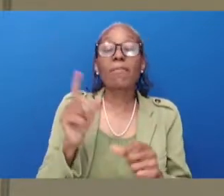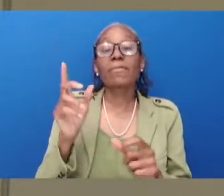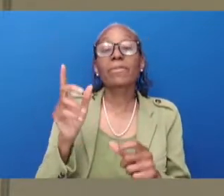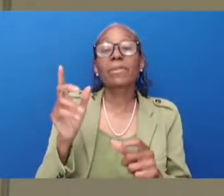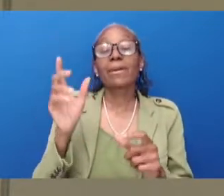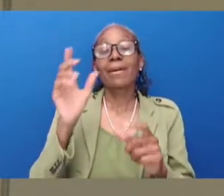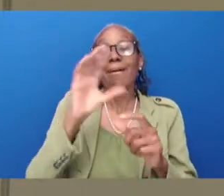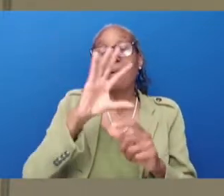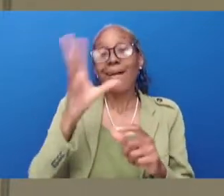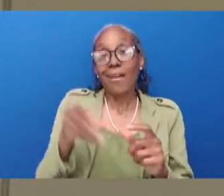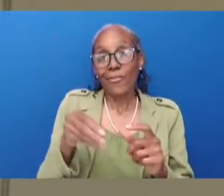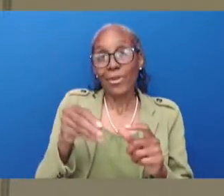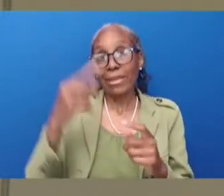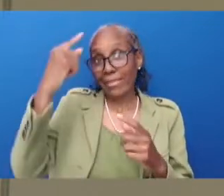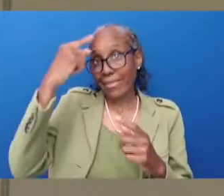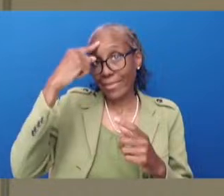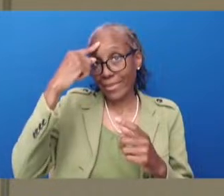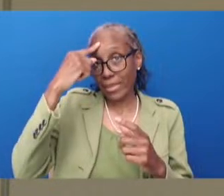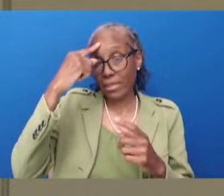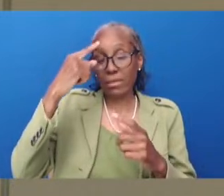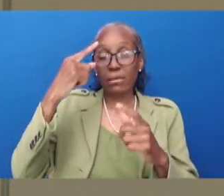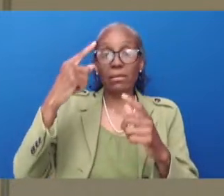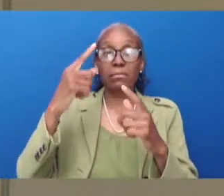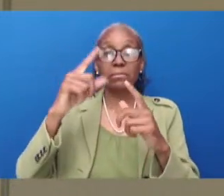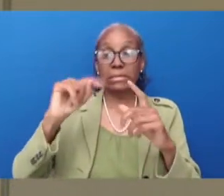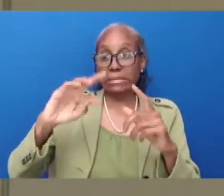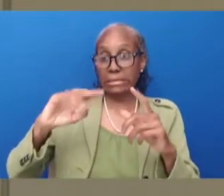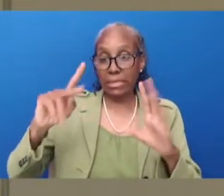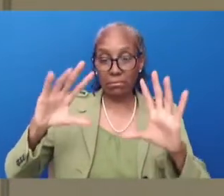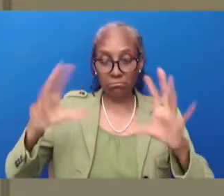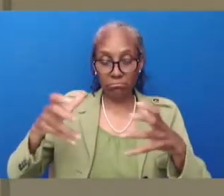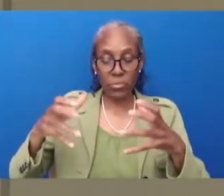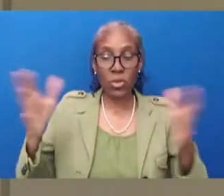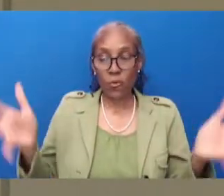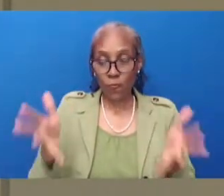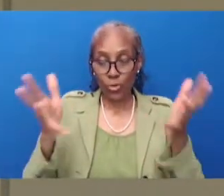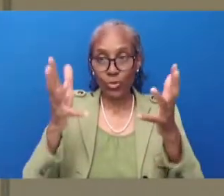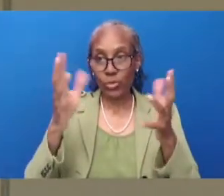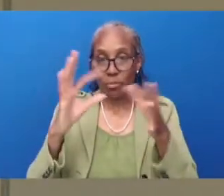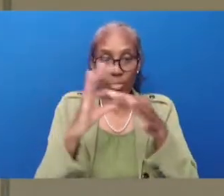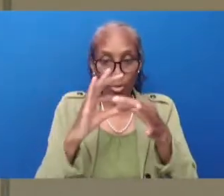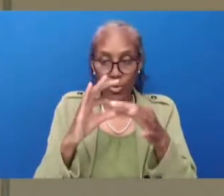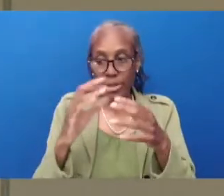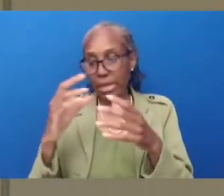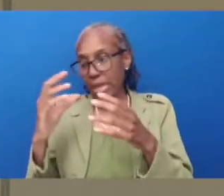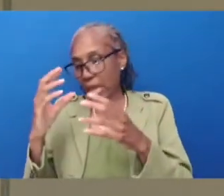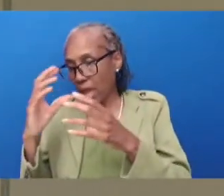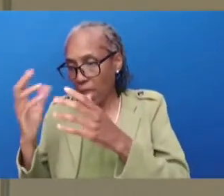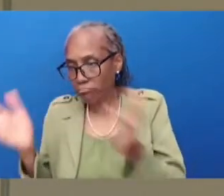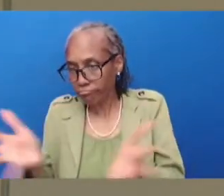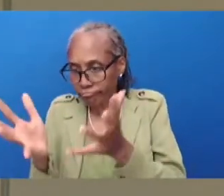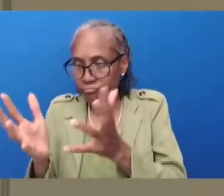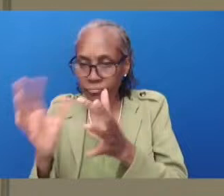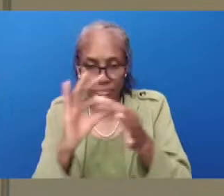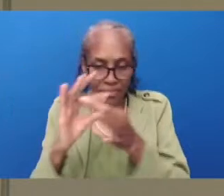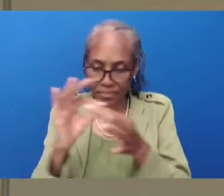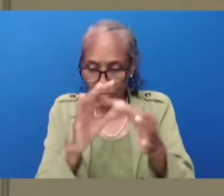HIGHLIGHTS THE INVALUABLE WORK